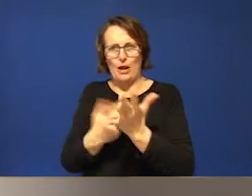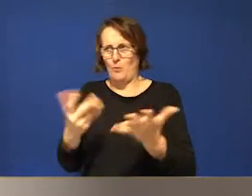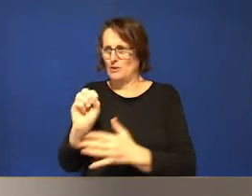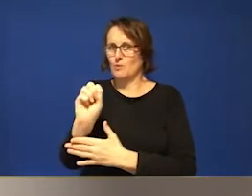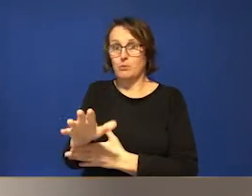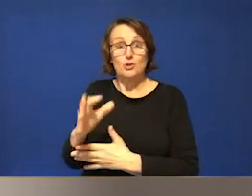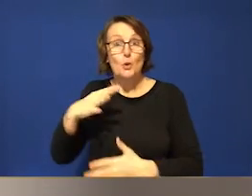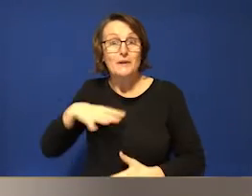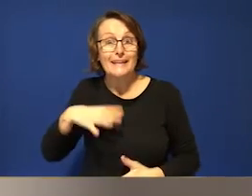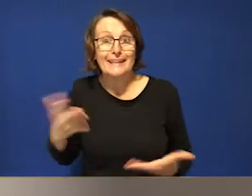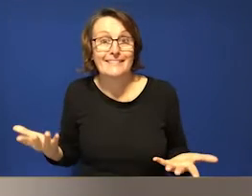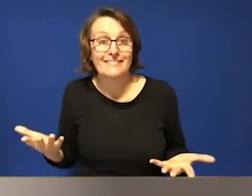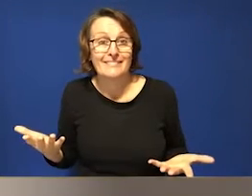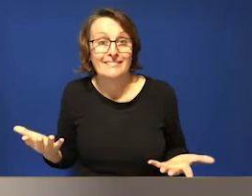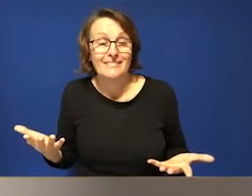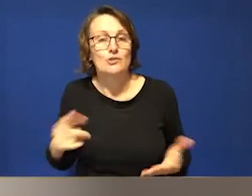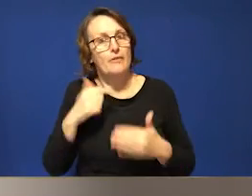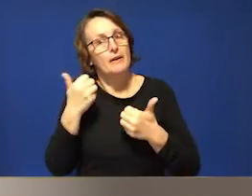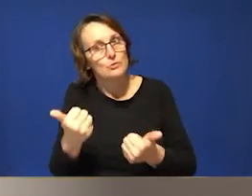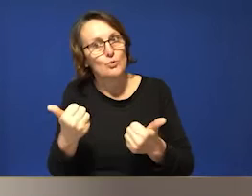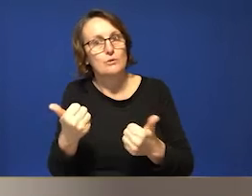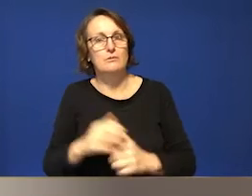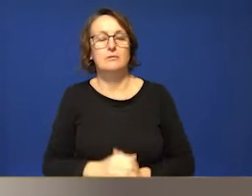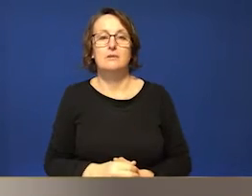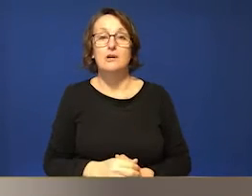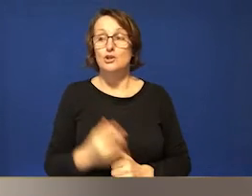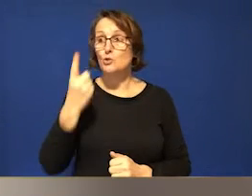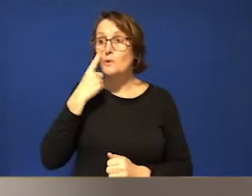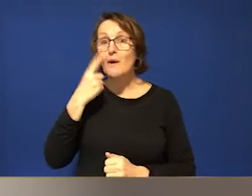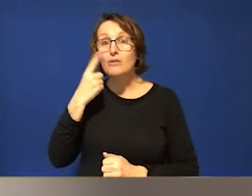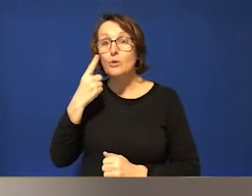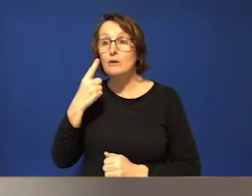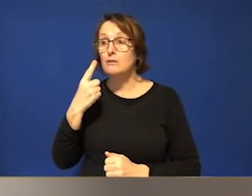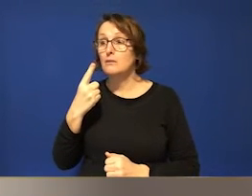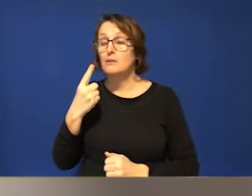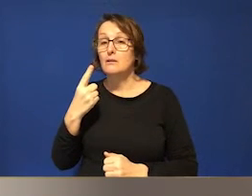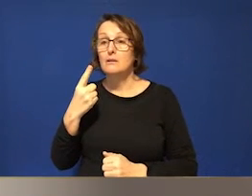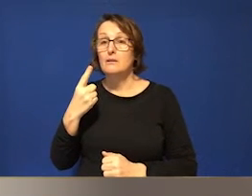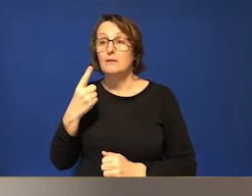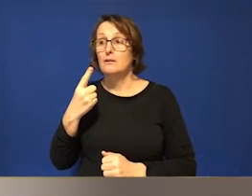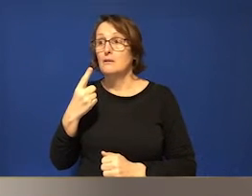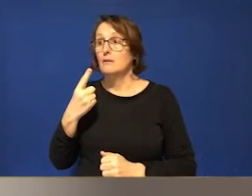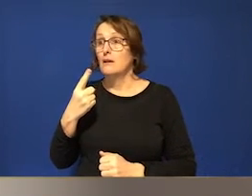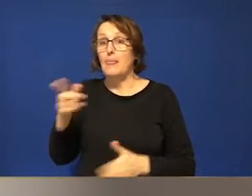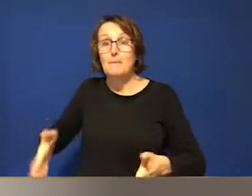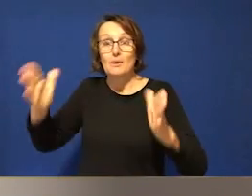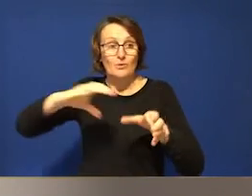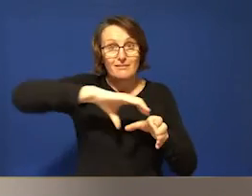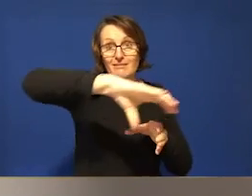that's read, three-dimensionally in a garden? There's no way you can put them. So when you go around this building, you do not see grills. You do not see vents.